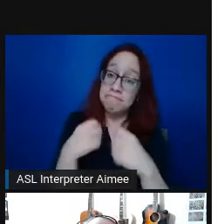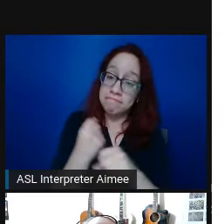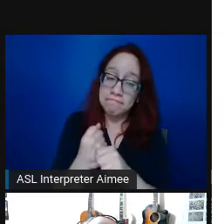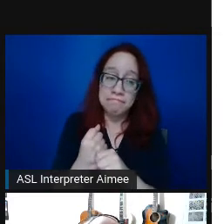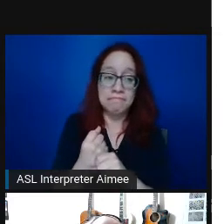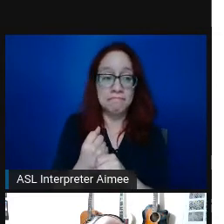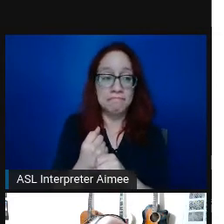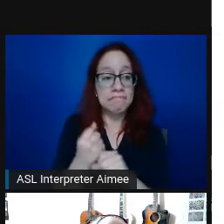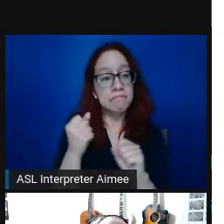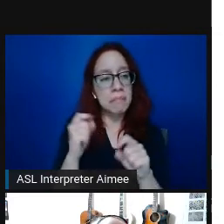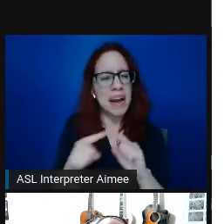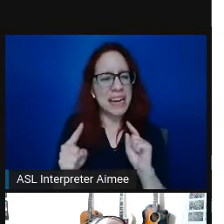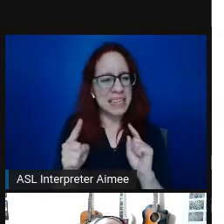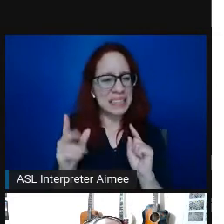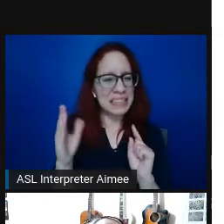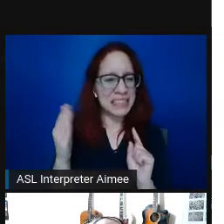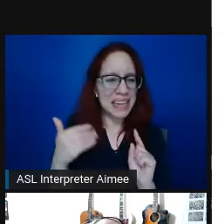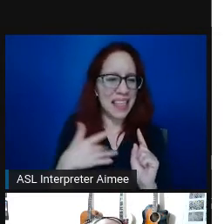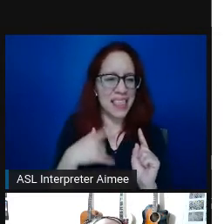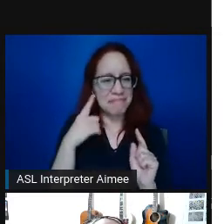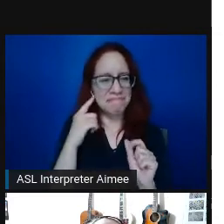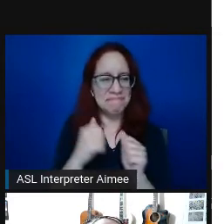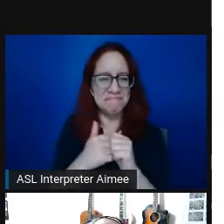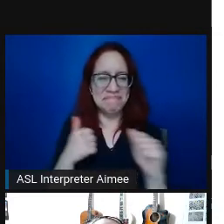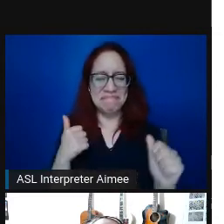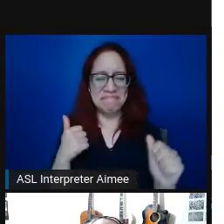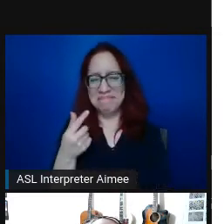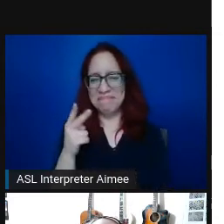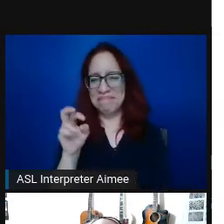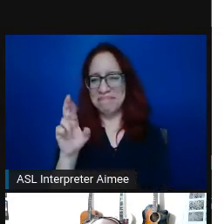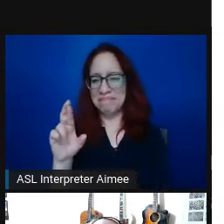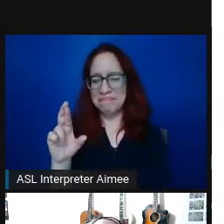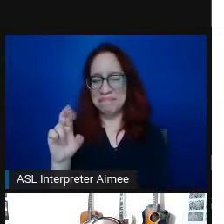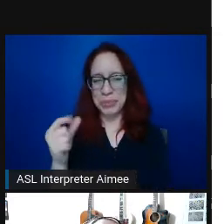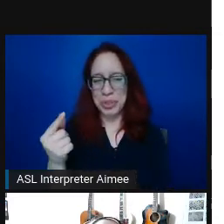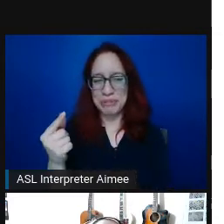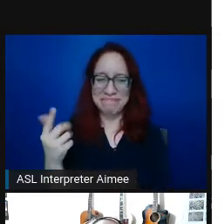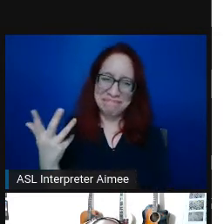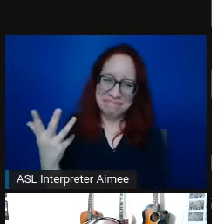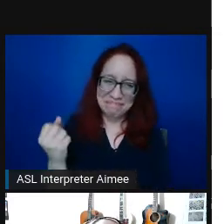but it put me off using Gutenberg really, and I've never really done much with it.